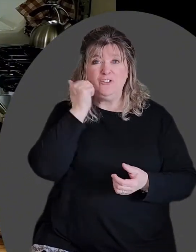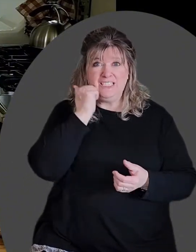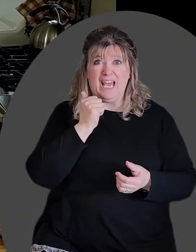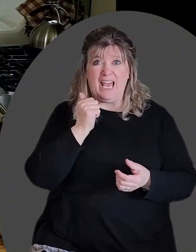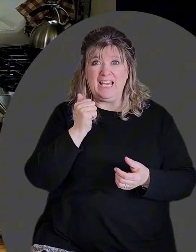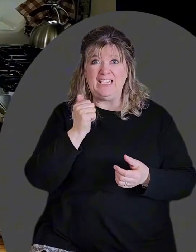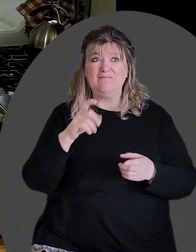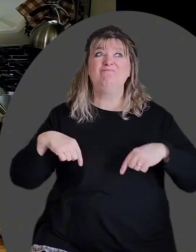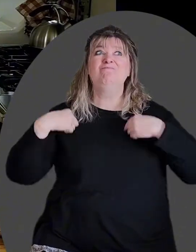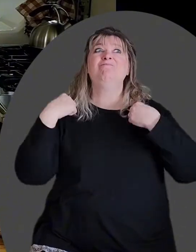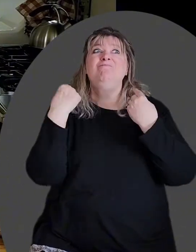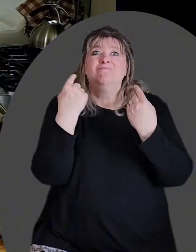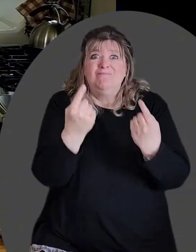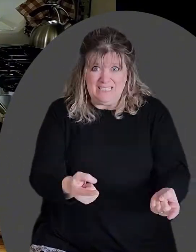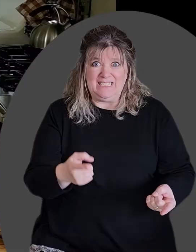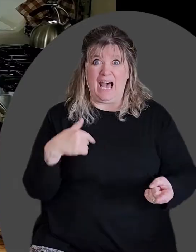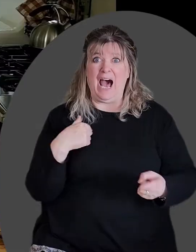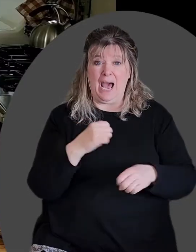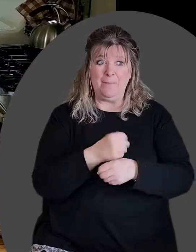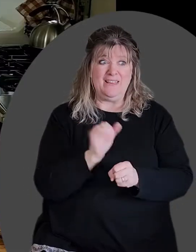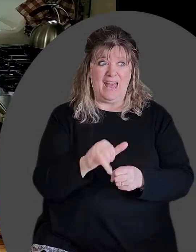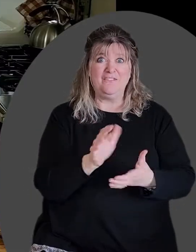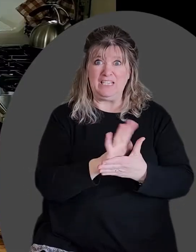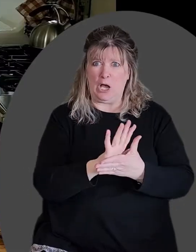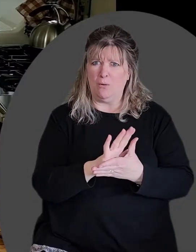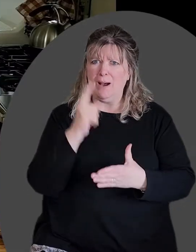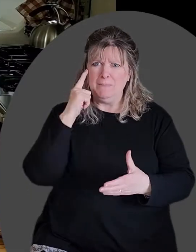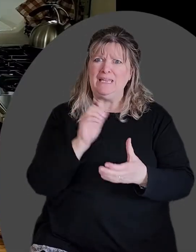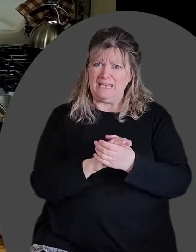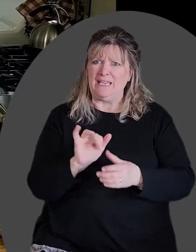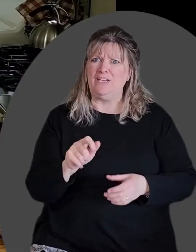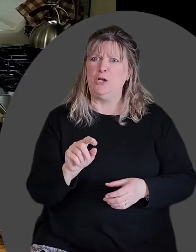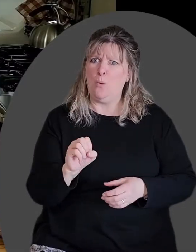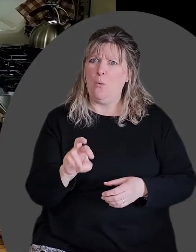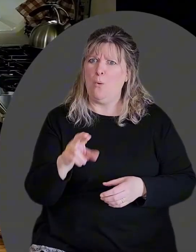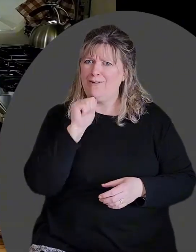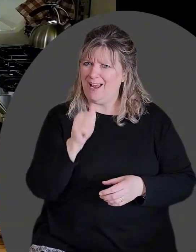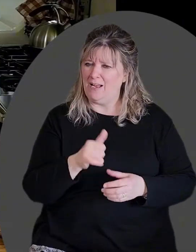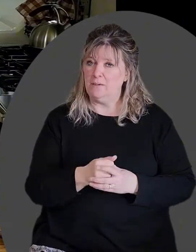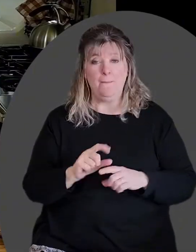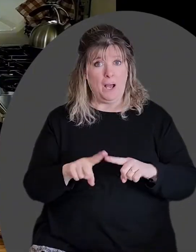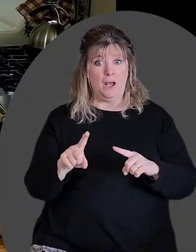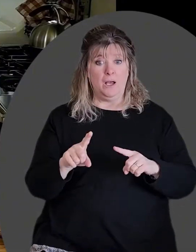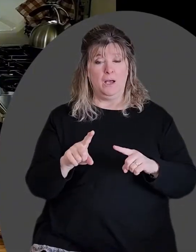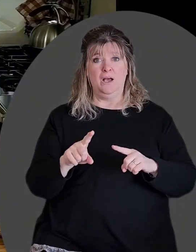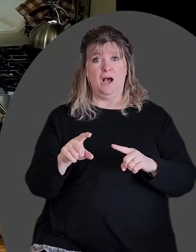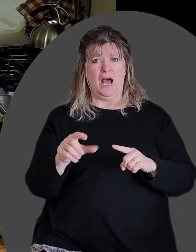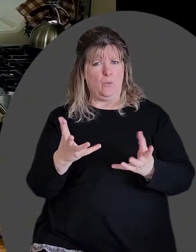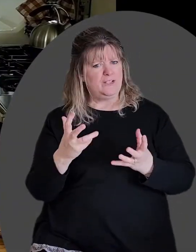since I made that video believe it or not but to be fair for this recipe